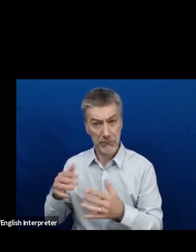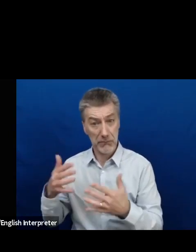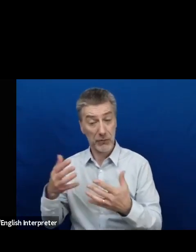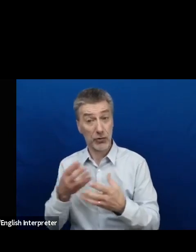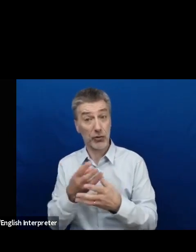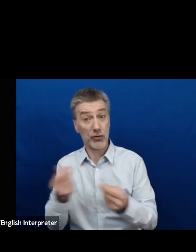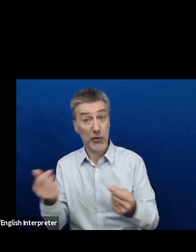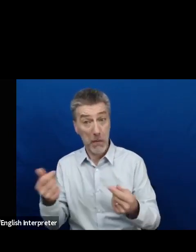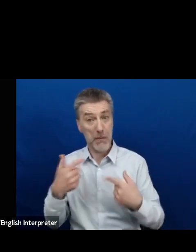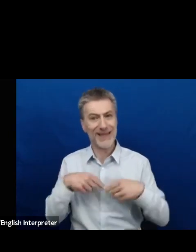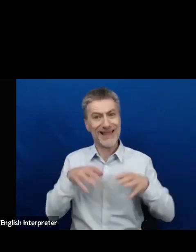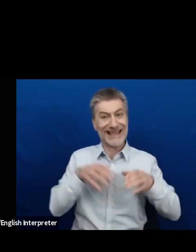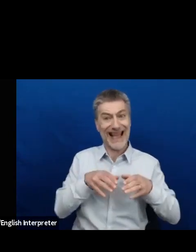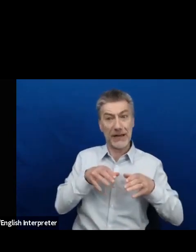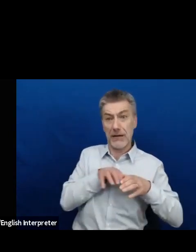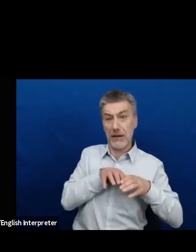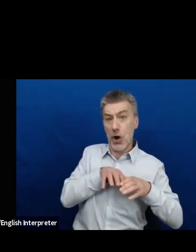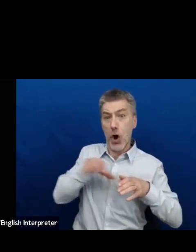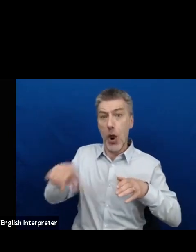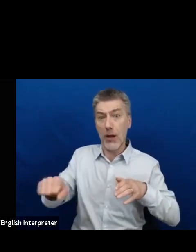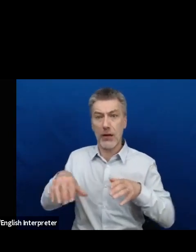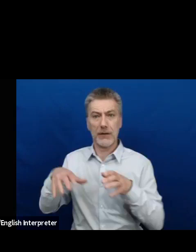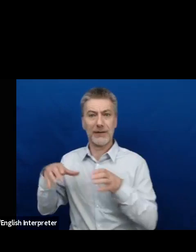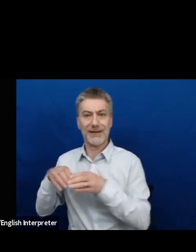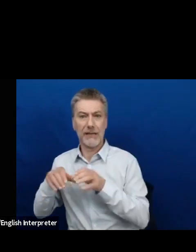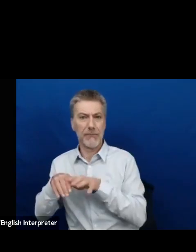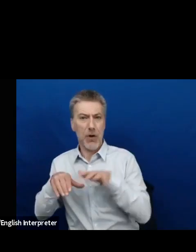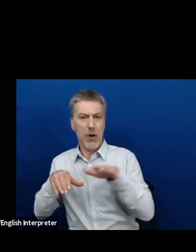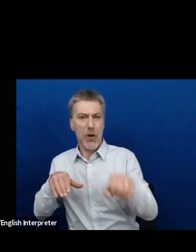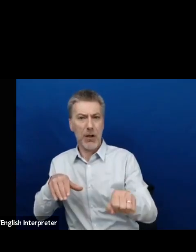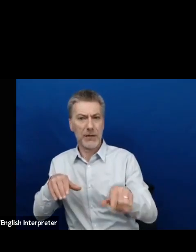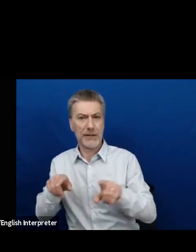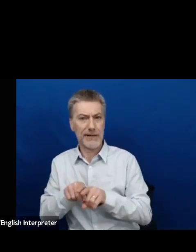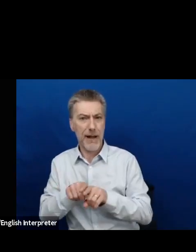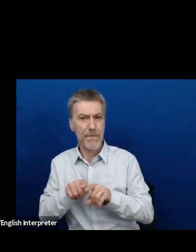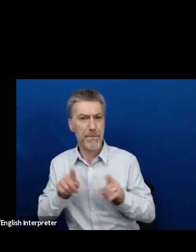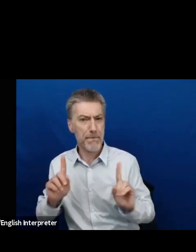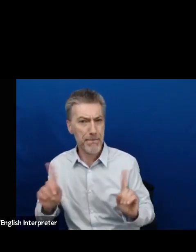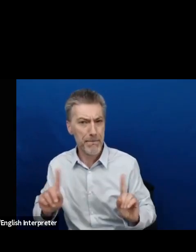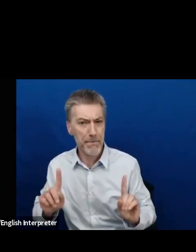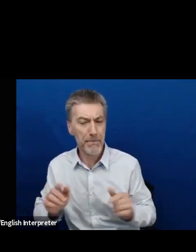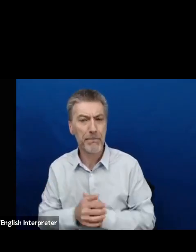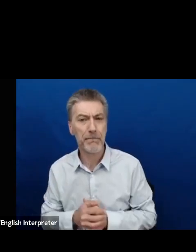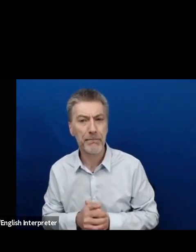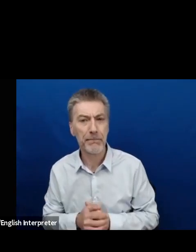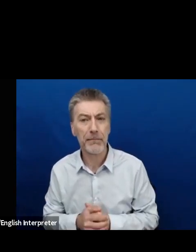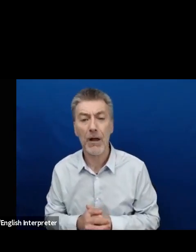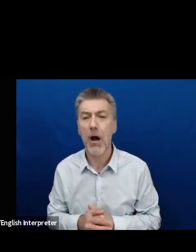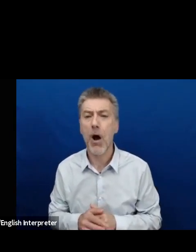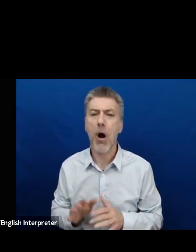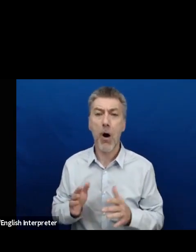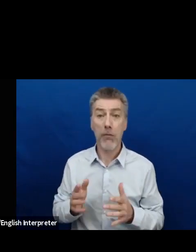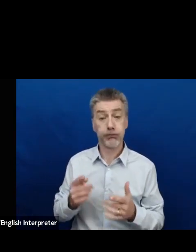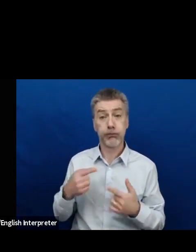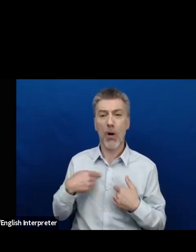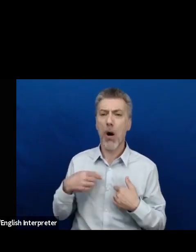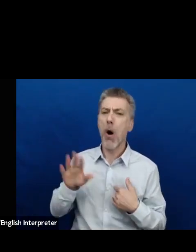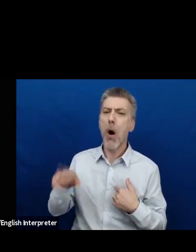as part of state formation. If colonization is seen to be a significant context for the emergence of states